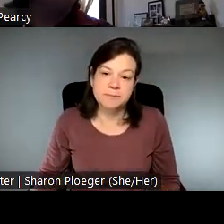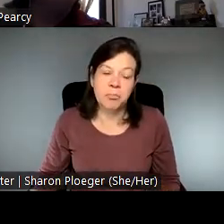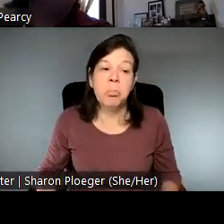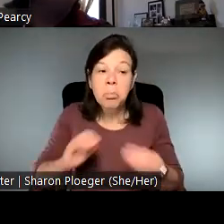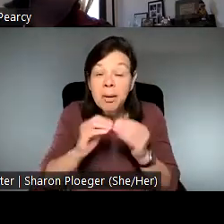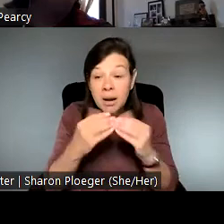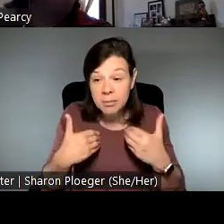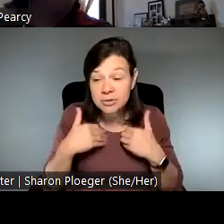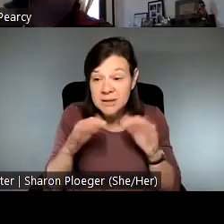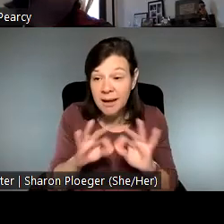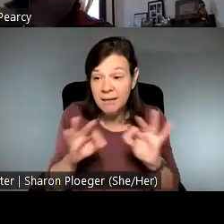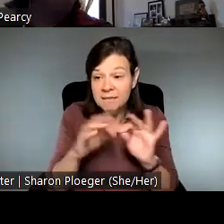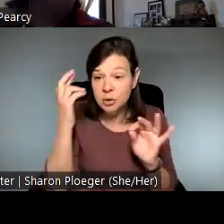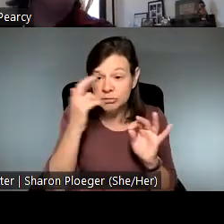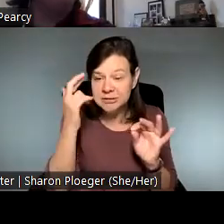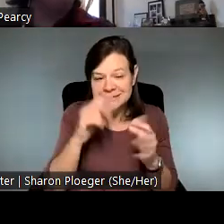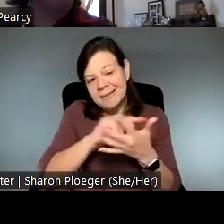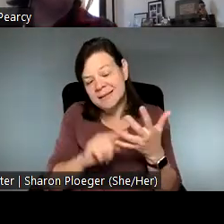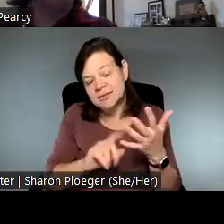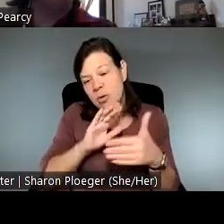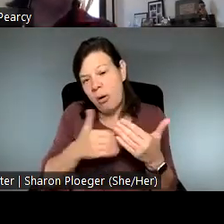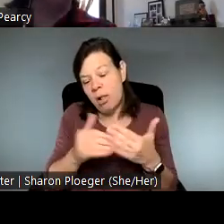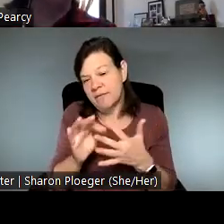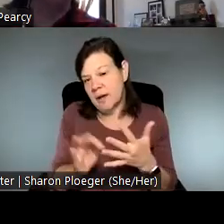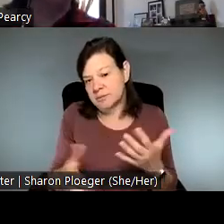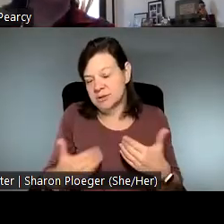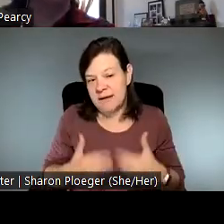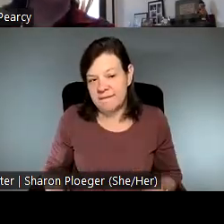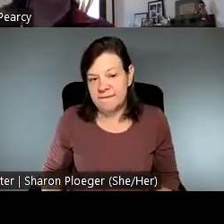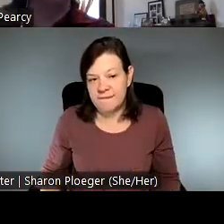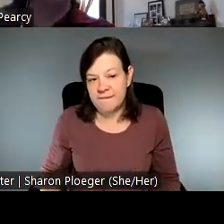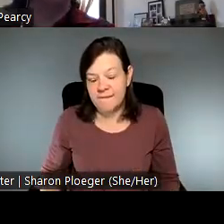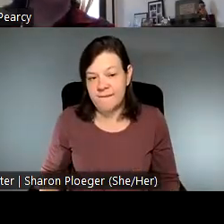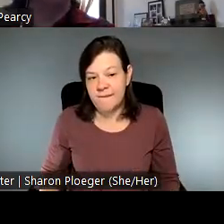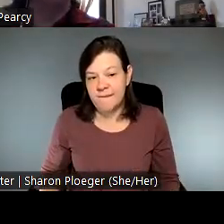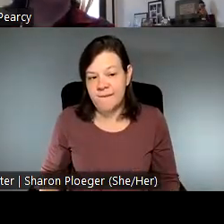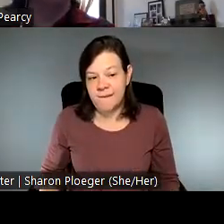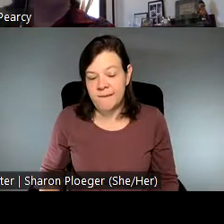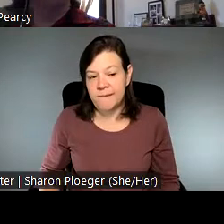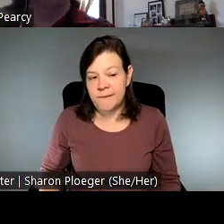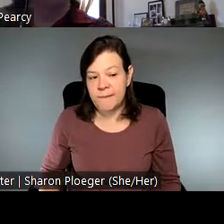And here we're just kind of saying these are all of the options that you have. So in order to do that, I'm just going to highlight.